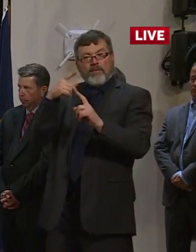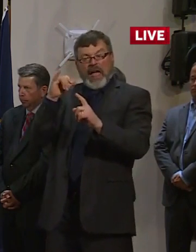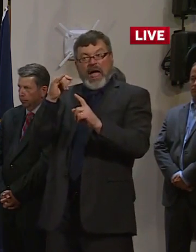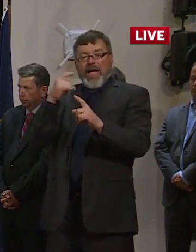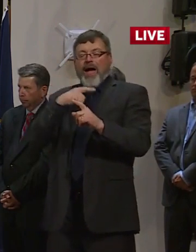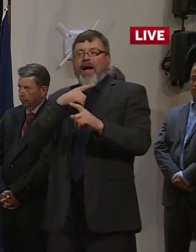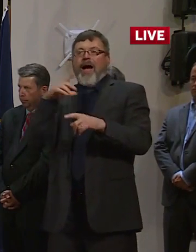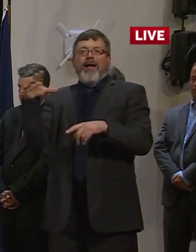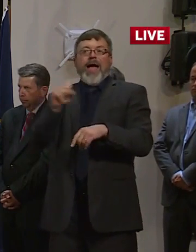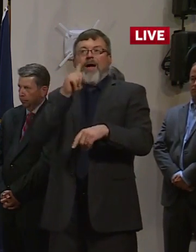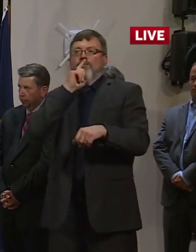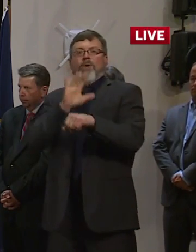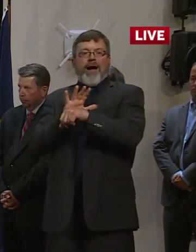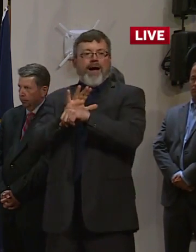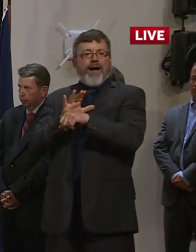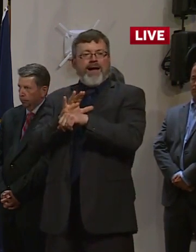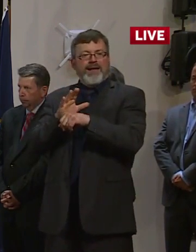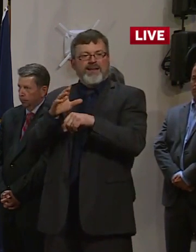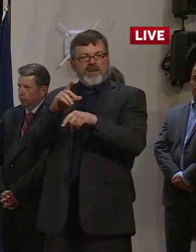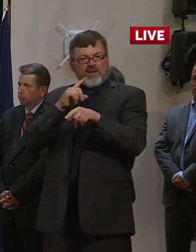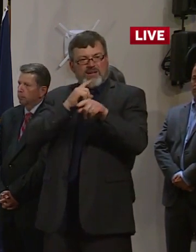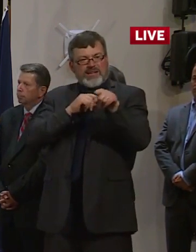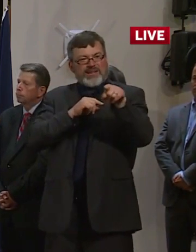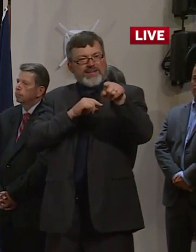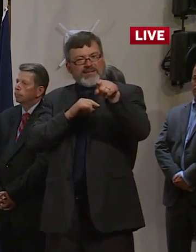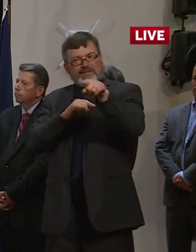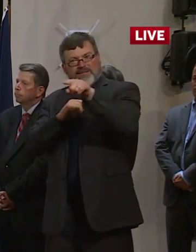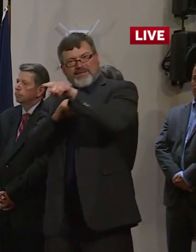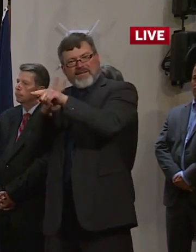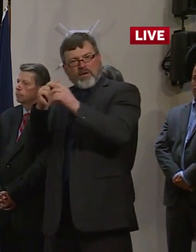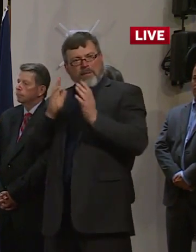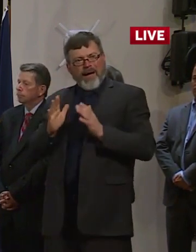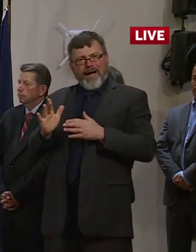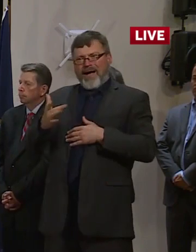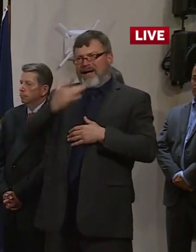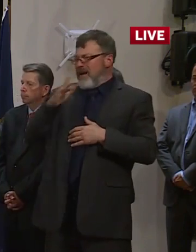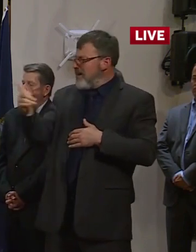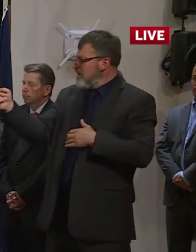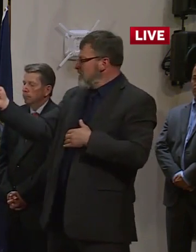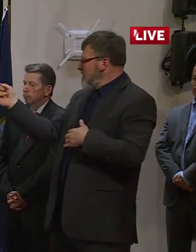I KNOW WE DON’T INTENTIONLYAL TAKE PEOPLE FOR GRANTED, BUT I